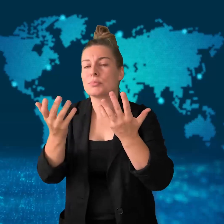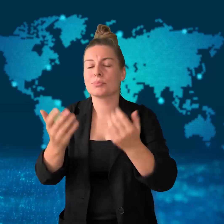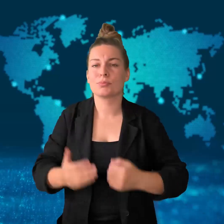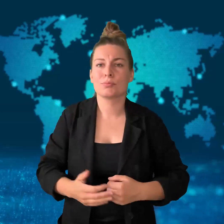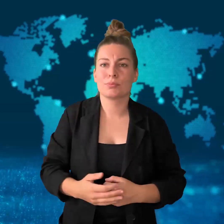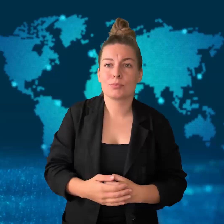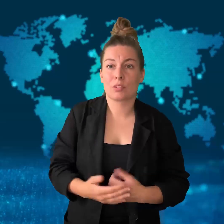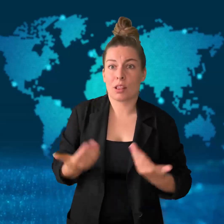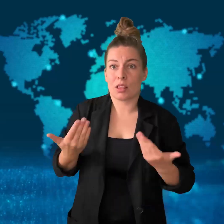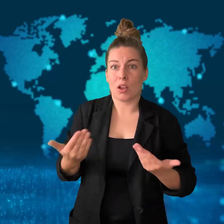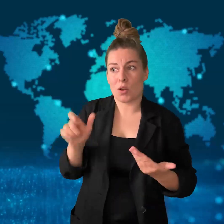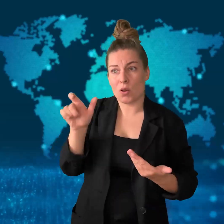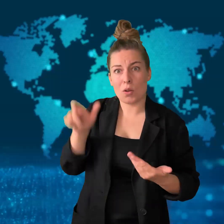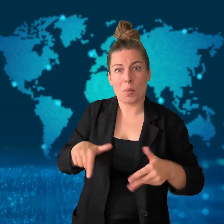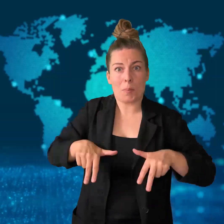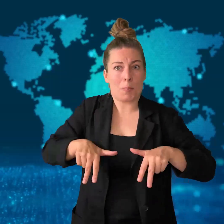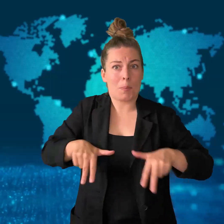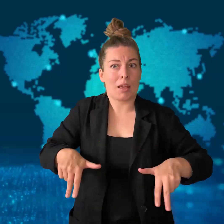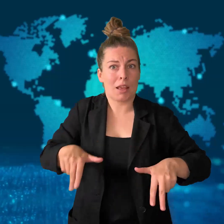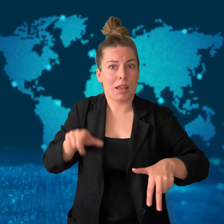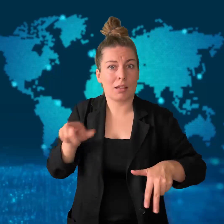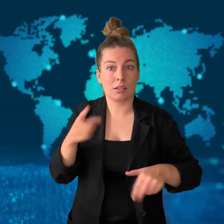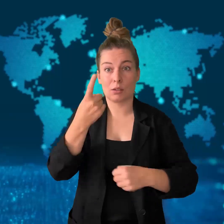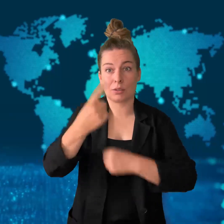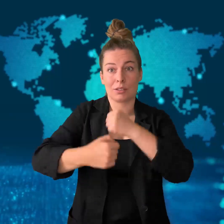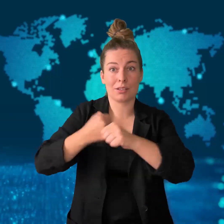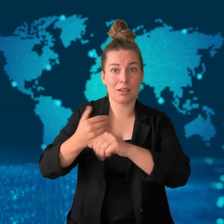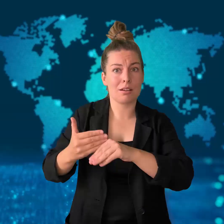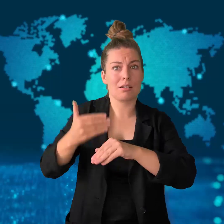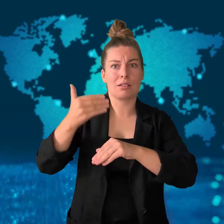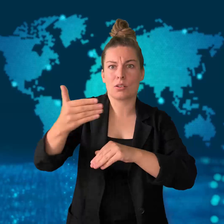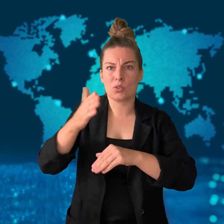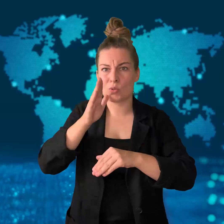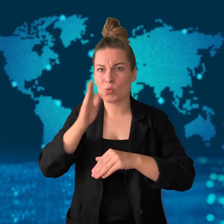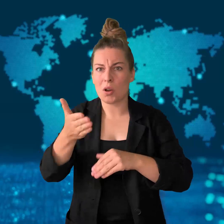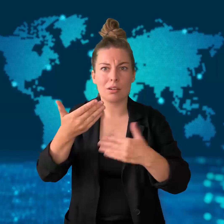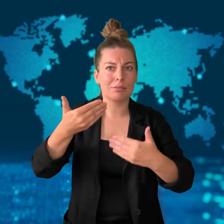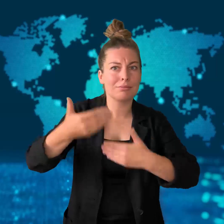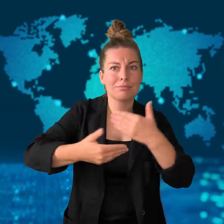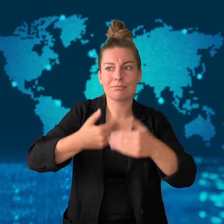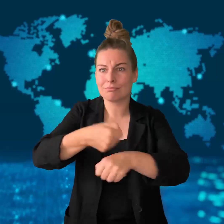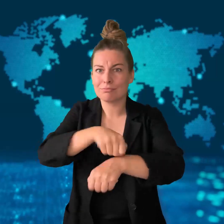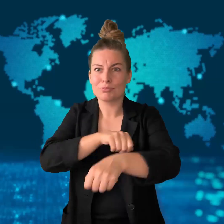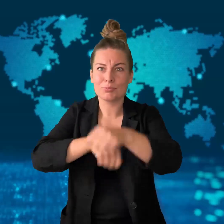A census has not been taken since 2011.